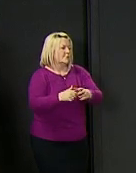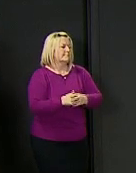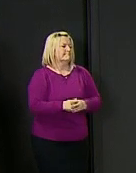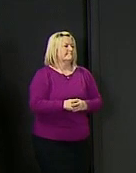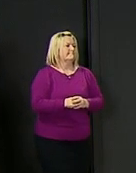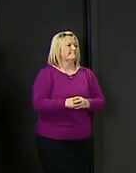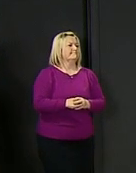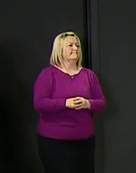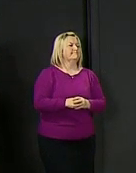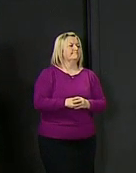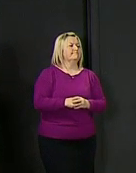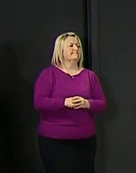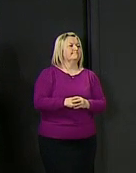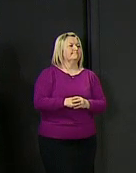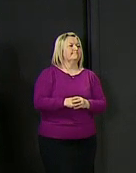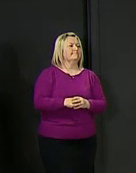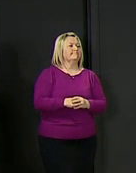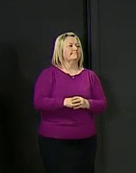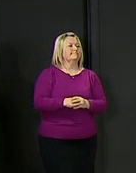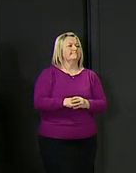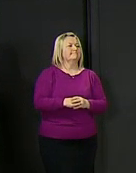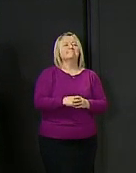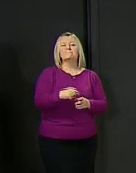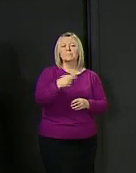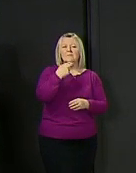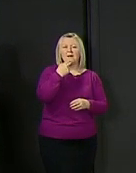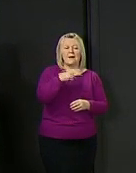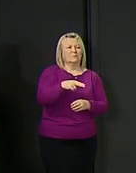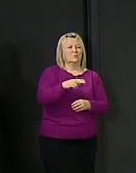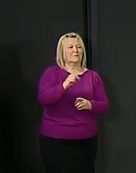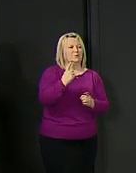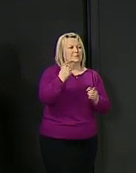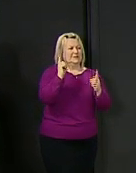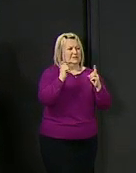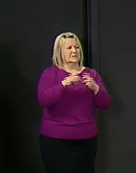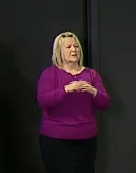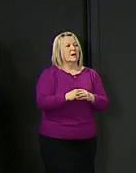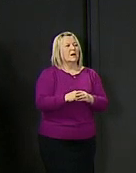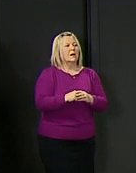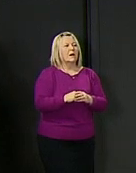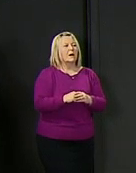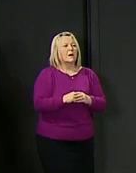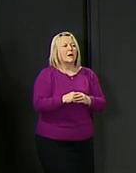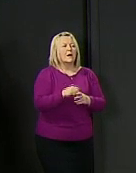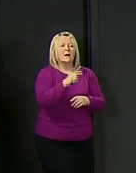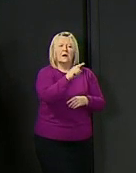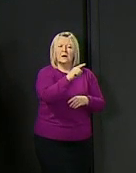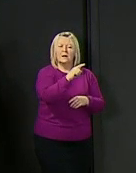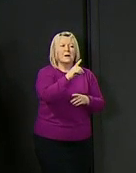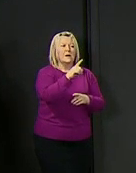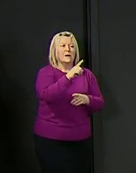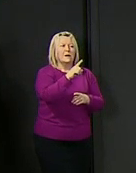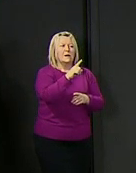Hi, good afternoon First Minister. Just going back to the outgoing CMO. You're explaining